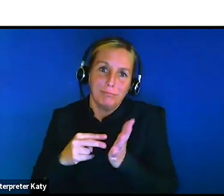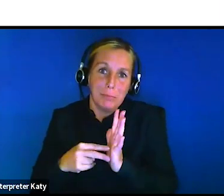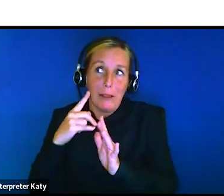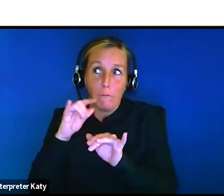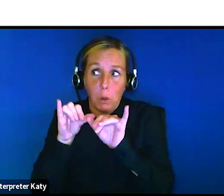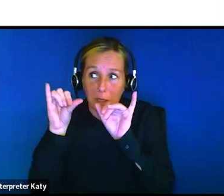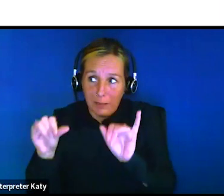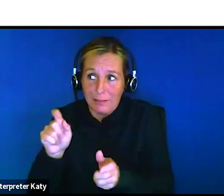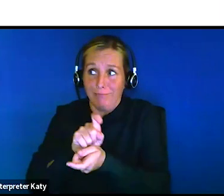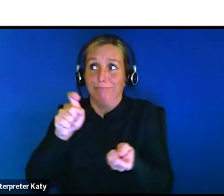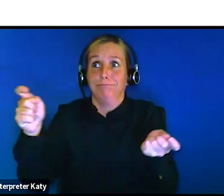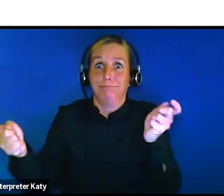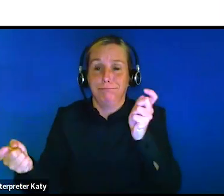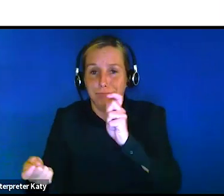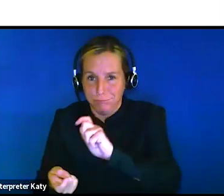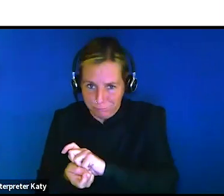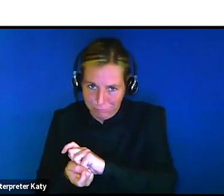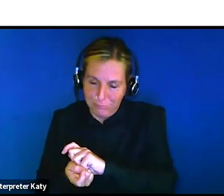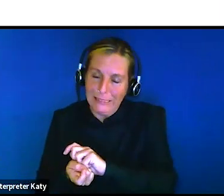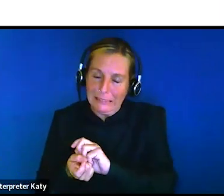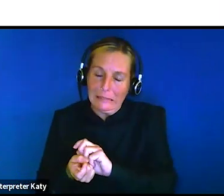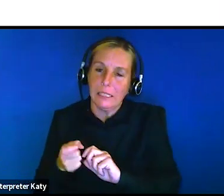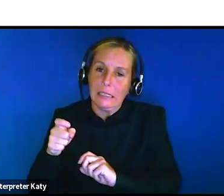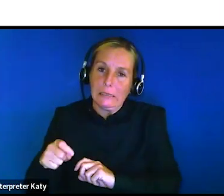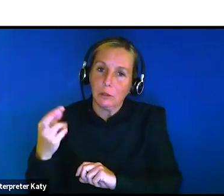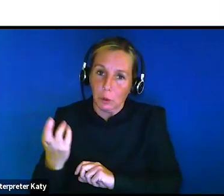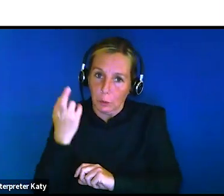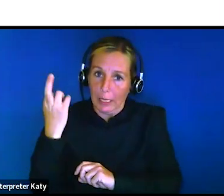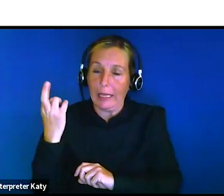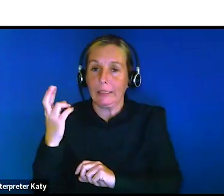so that we can realize the the promise of 988,